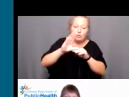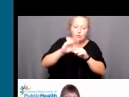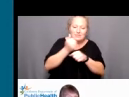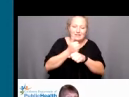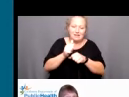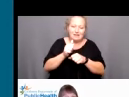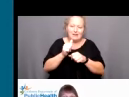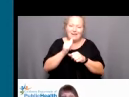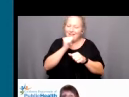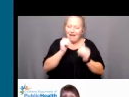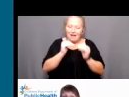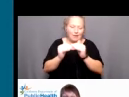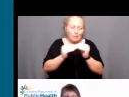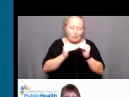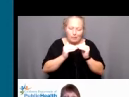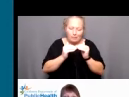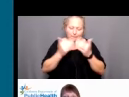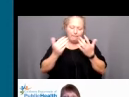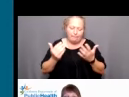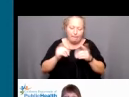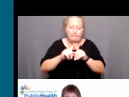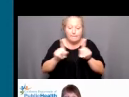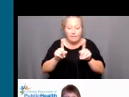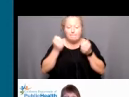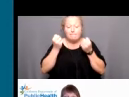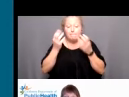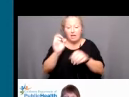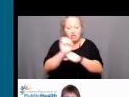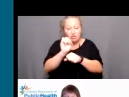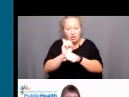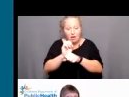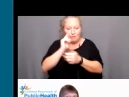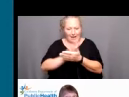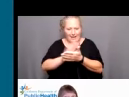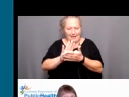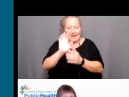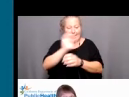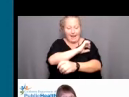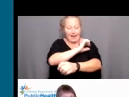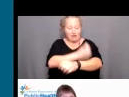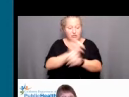However, many of the jobs in the clean energy economy or held by essential